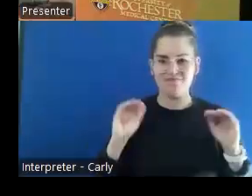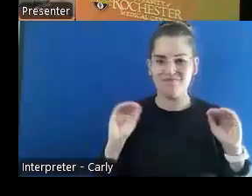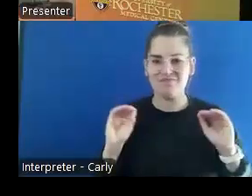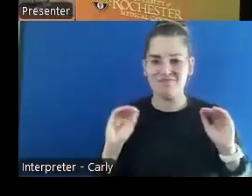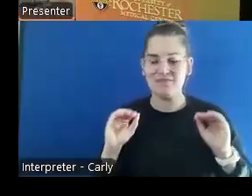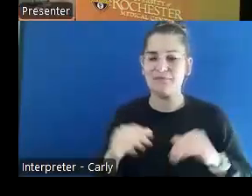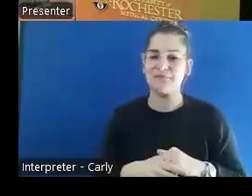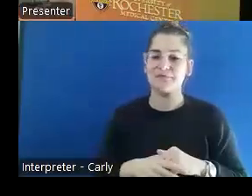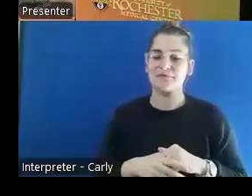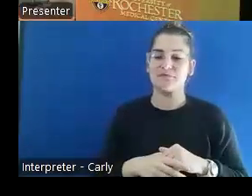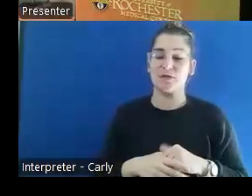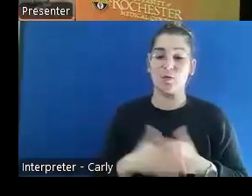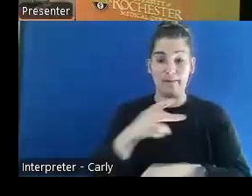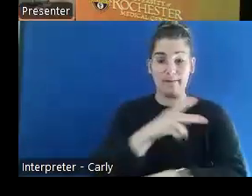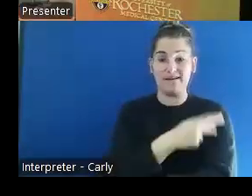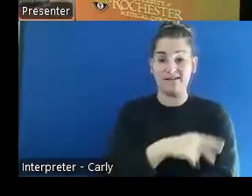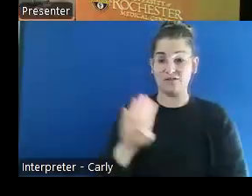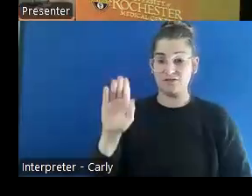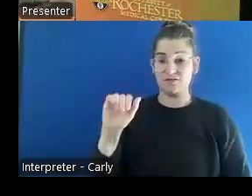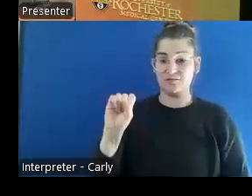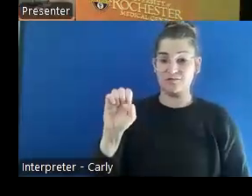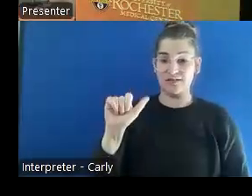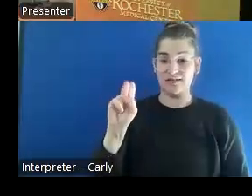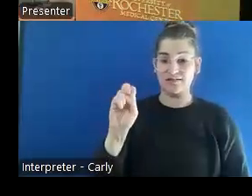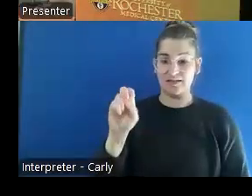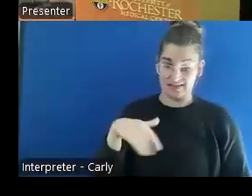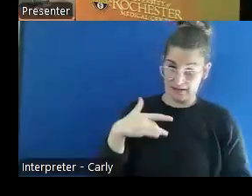the patient's Baseline you know is it normal for this patient to not want to share anything with us